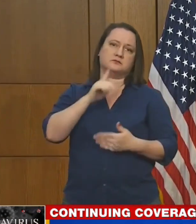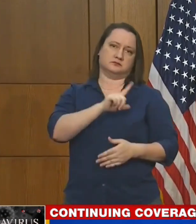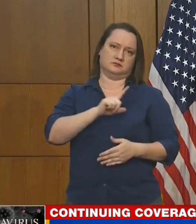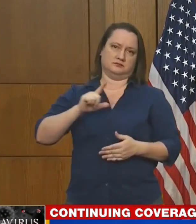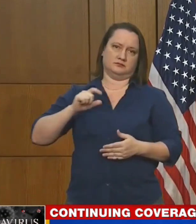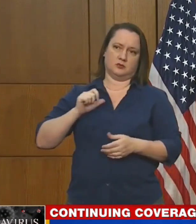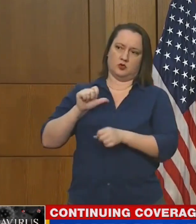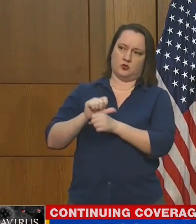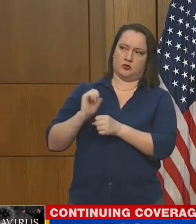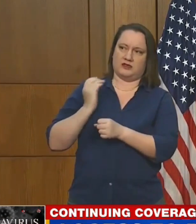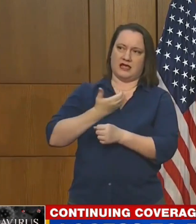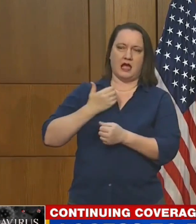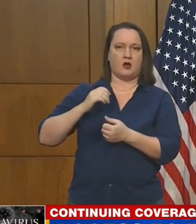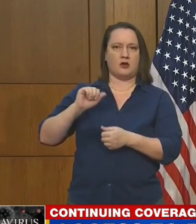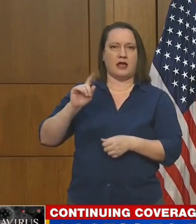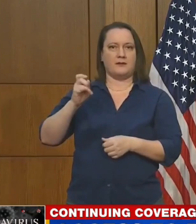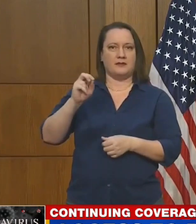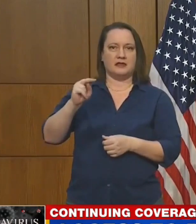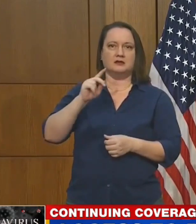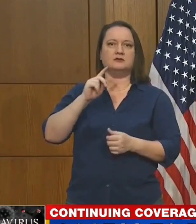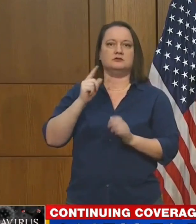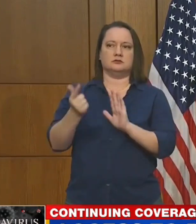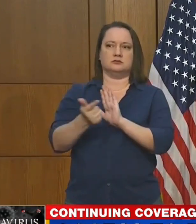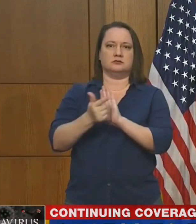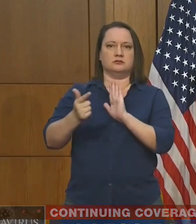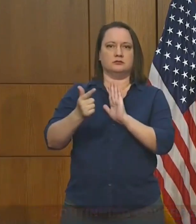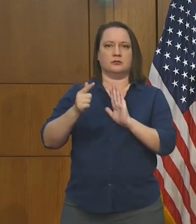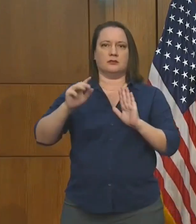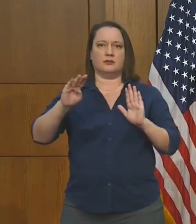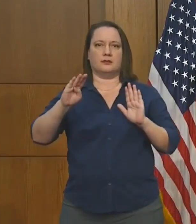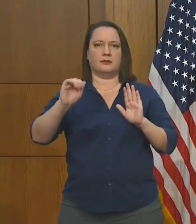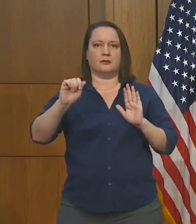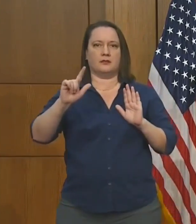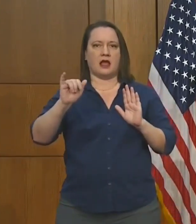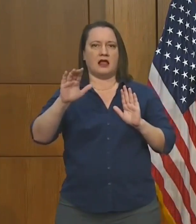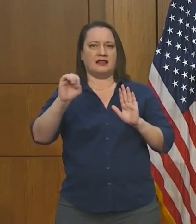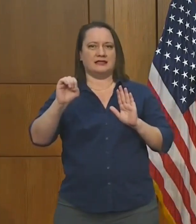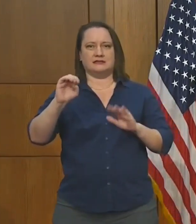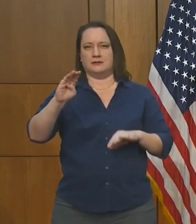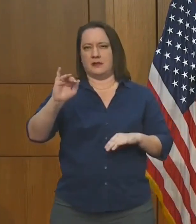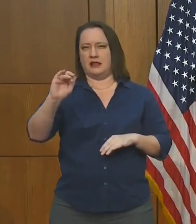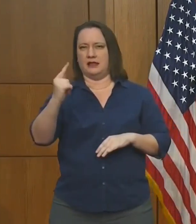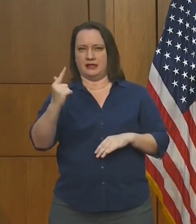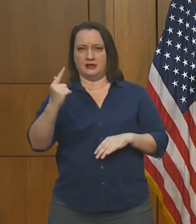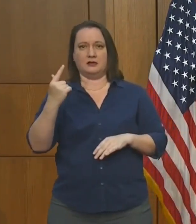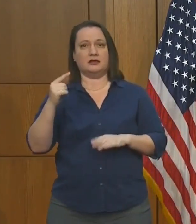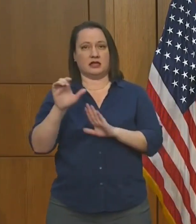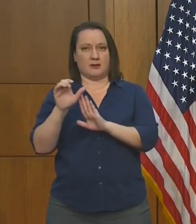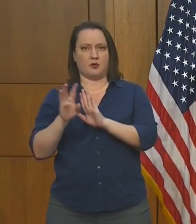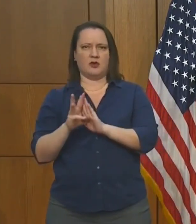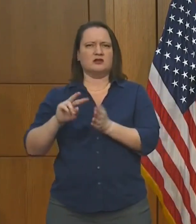WANT TO COMMEND THE GENERAL ASSEMBLY FOR WORKING WITH THE ADMINISTRATION TO BAN BALANCE